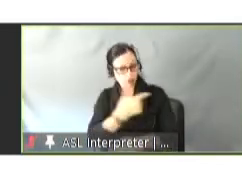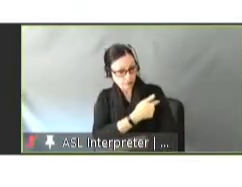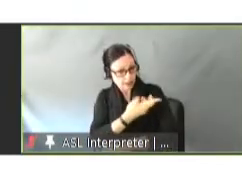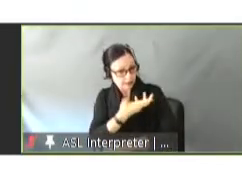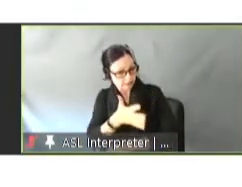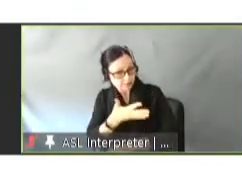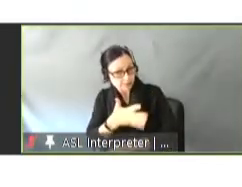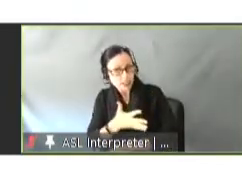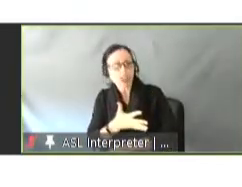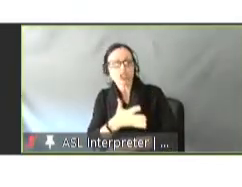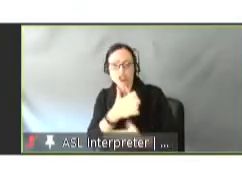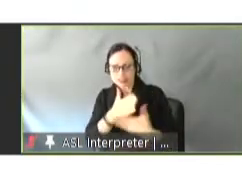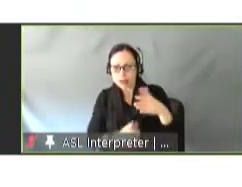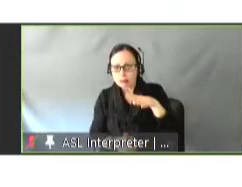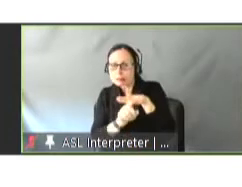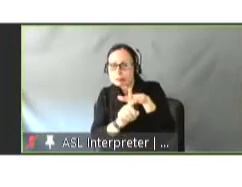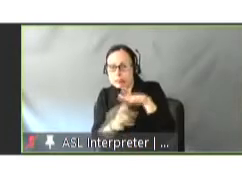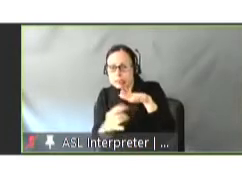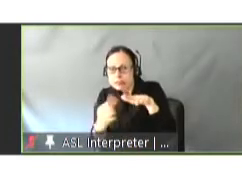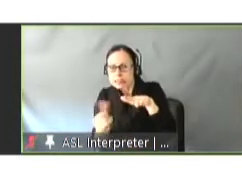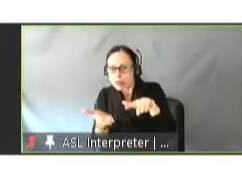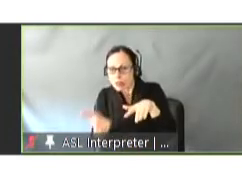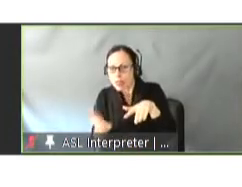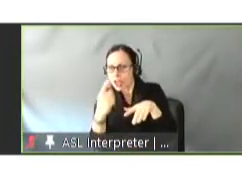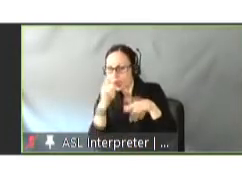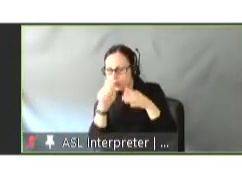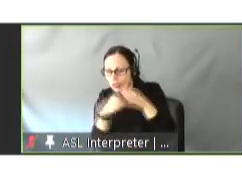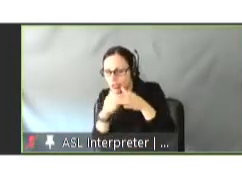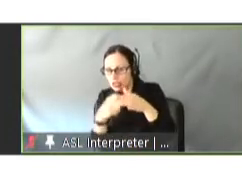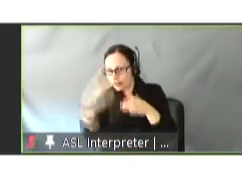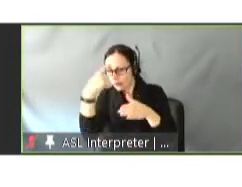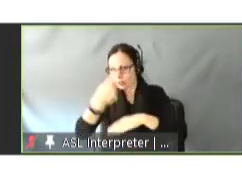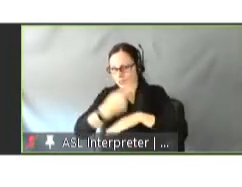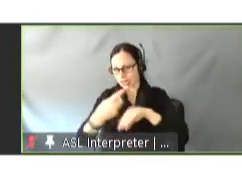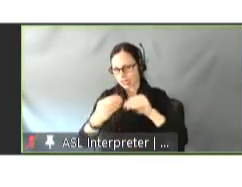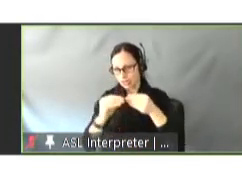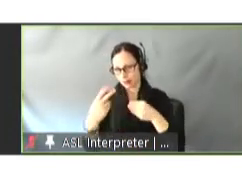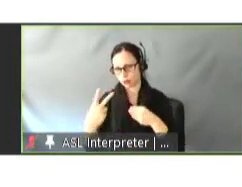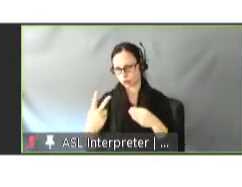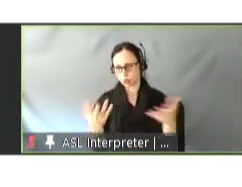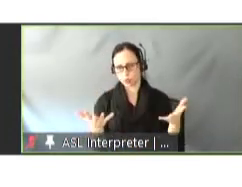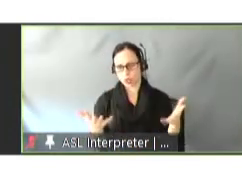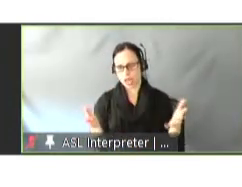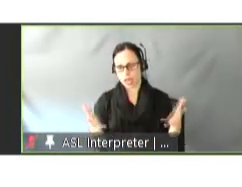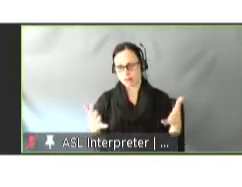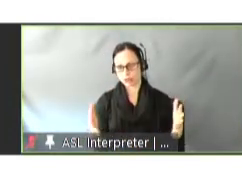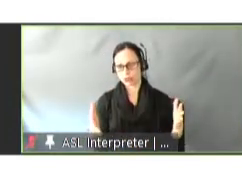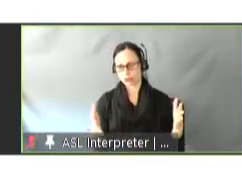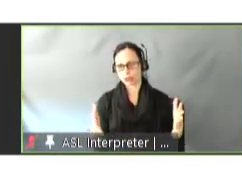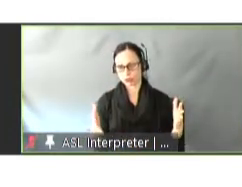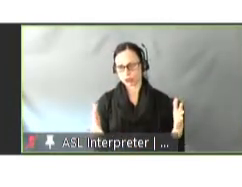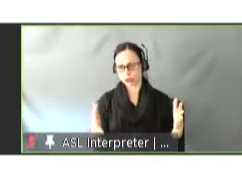viral load still in their nasal swabs at day two following being challenged with SARS-CoV-2 beta.